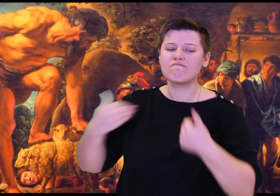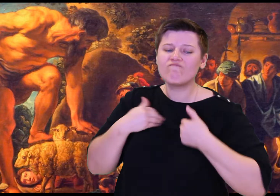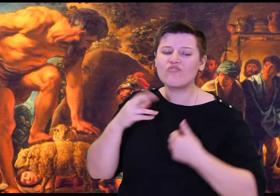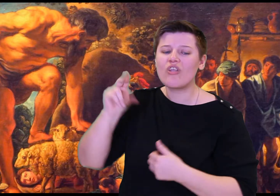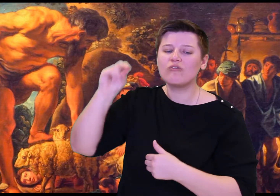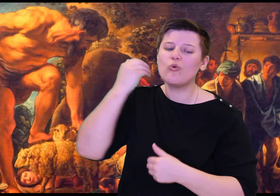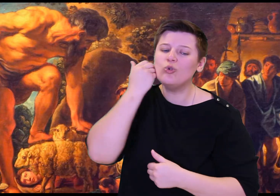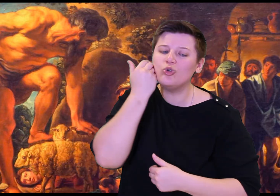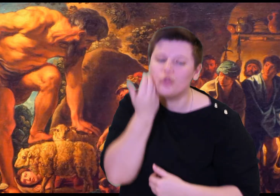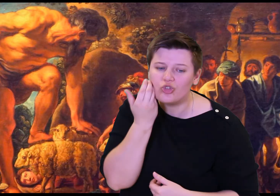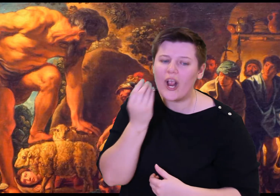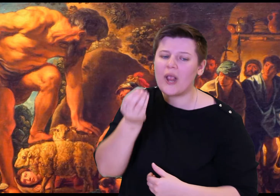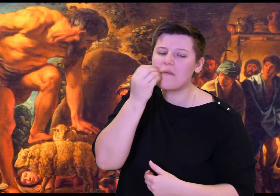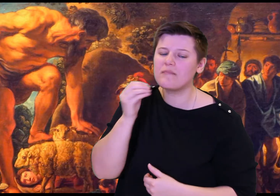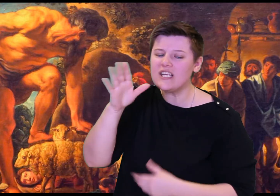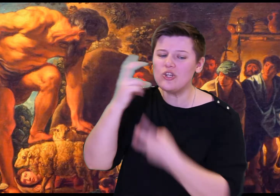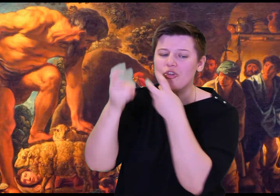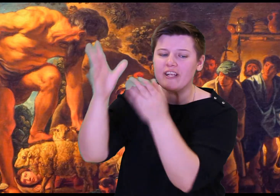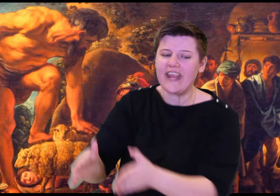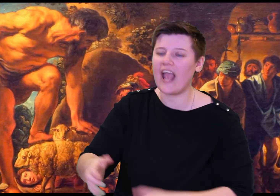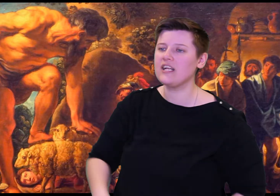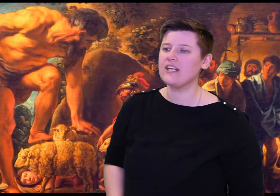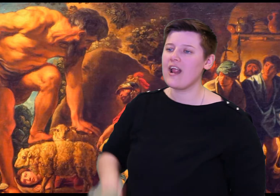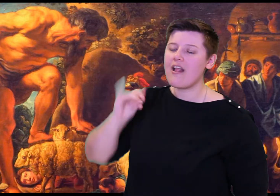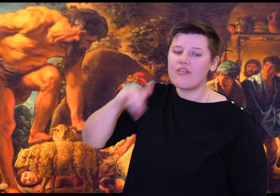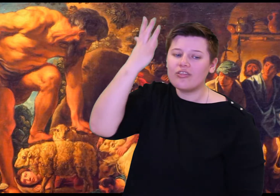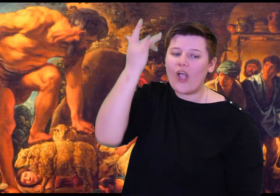other gods have paid you back.'